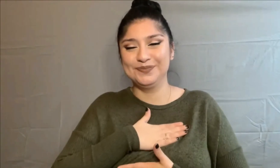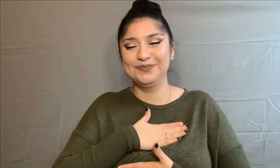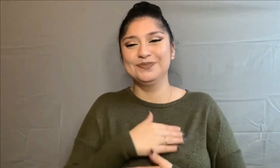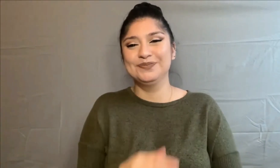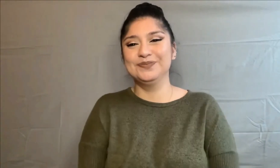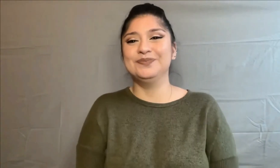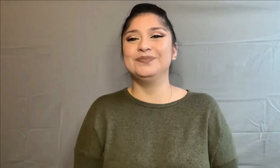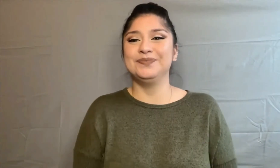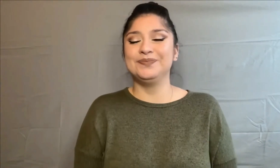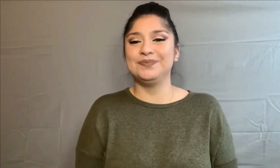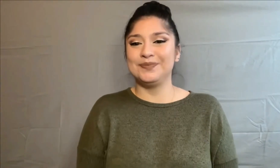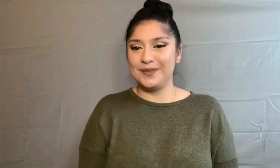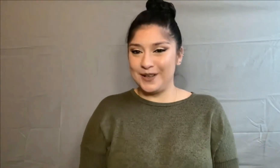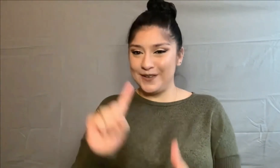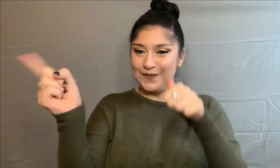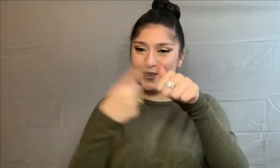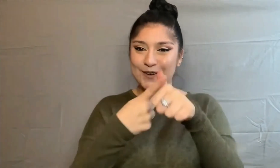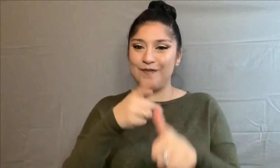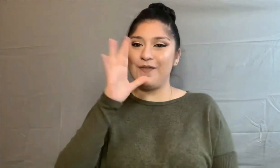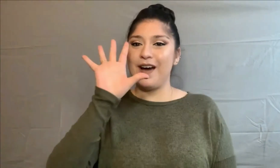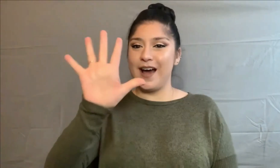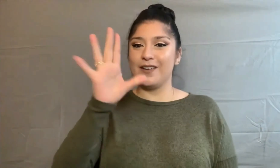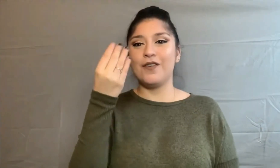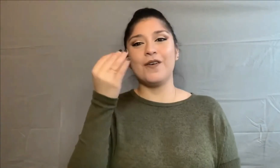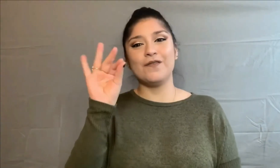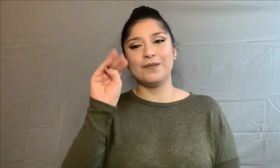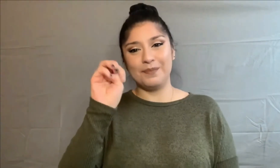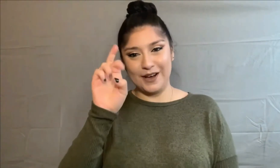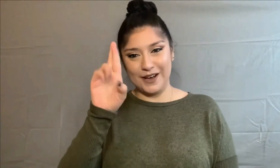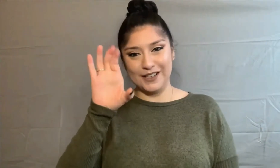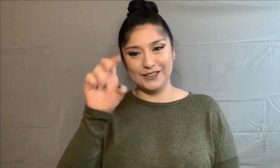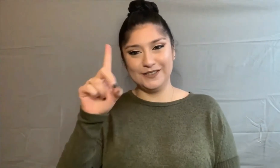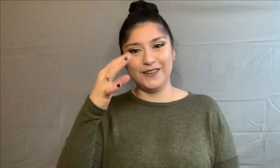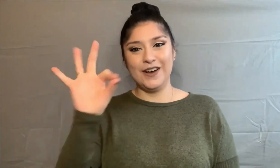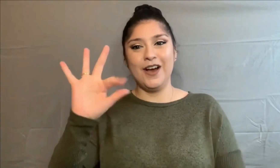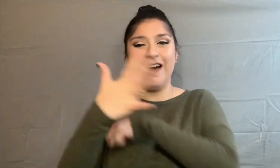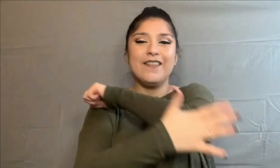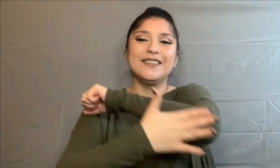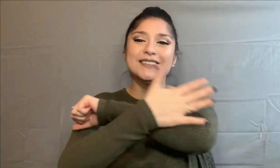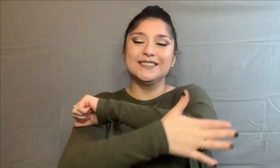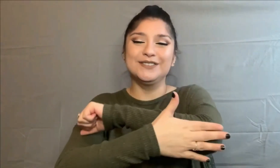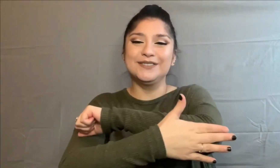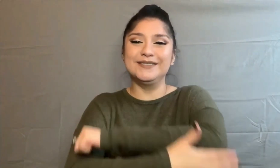here at the First 5 of Merced county.